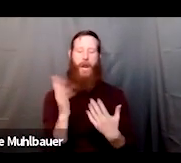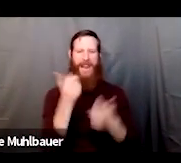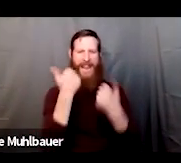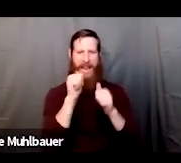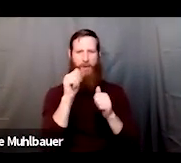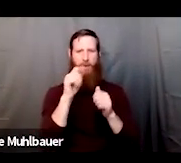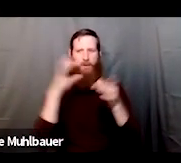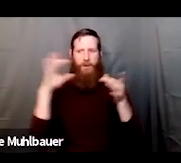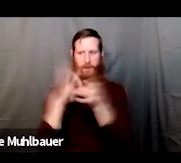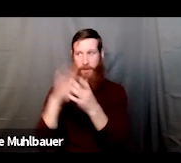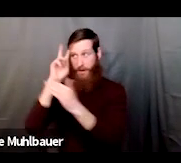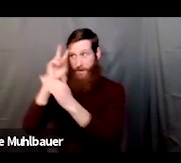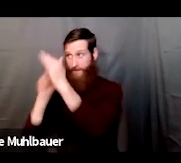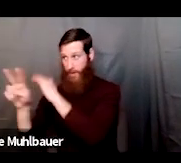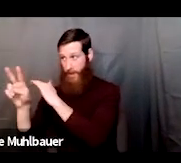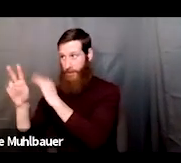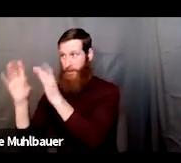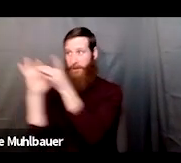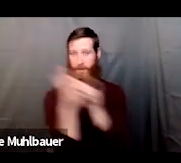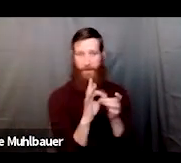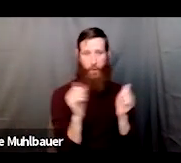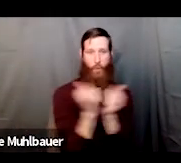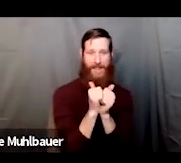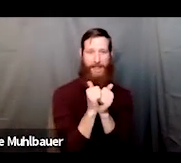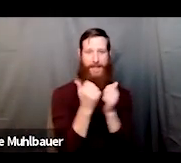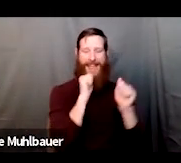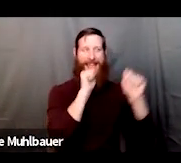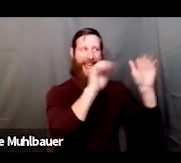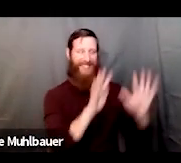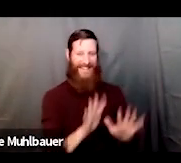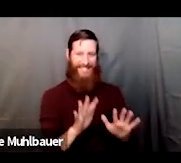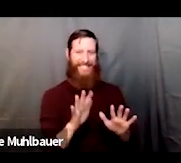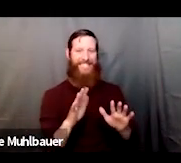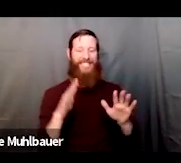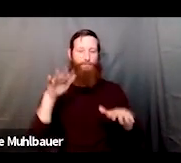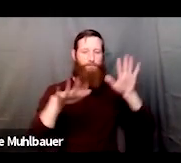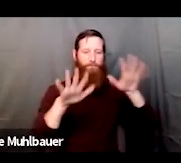To avalanche terrain. I have pulled up two different danger ratings for different days here